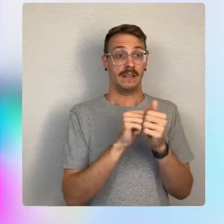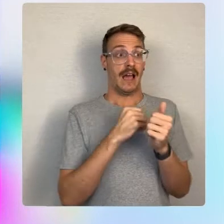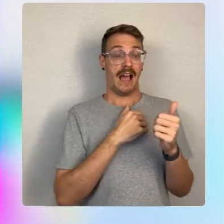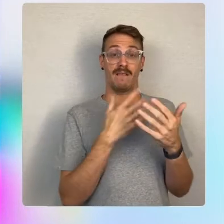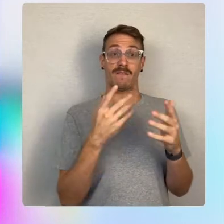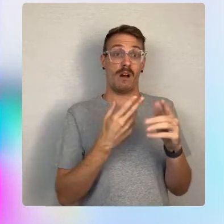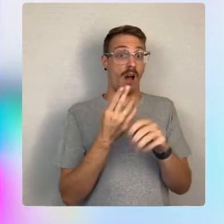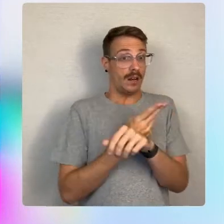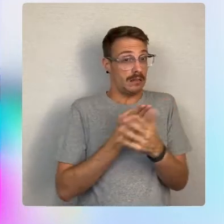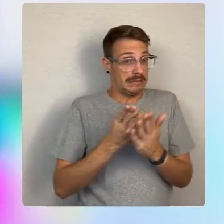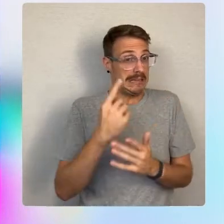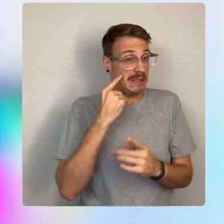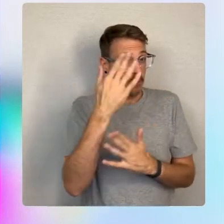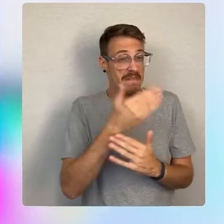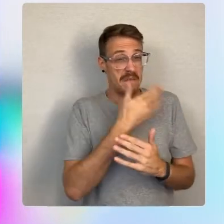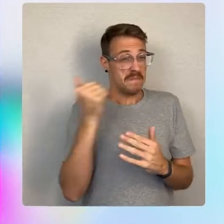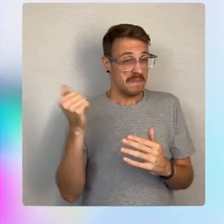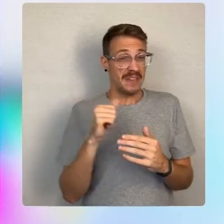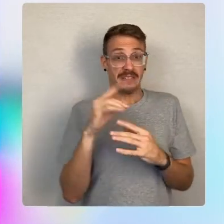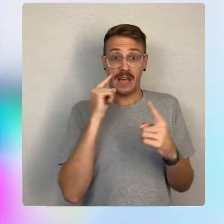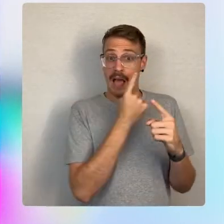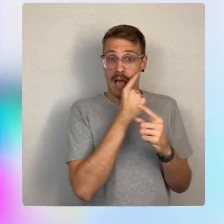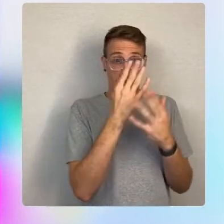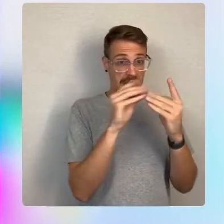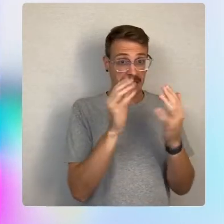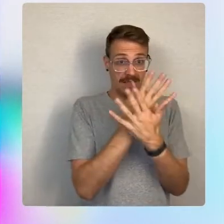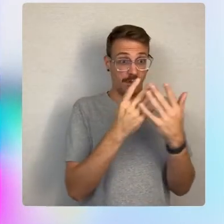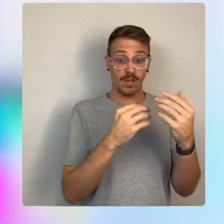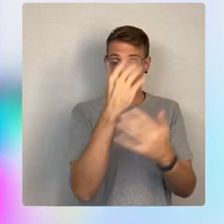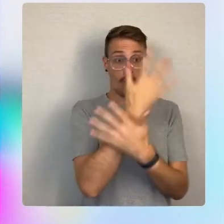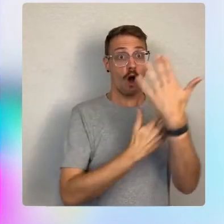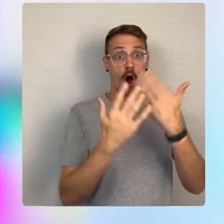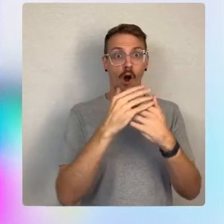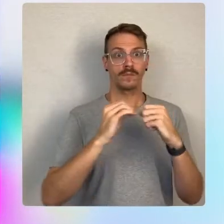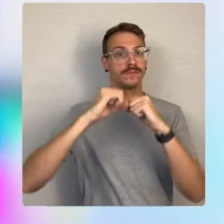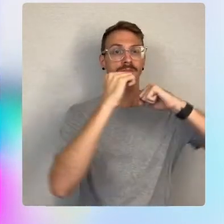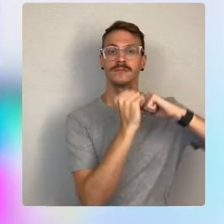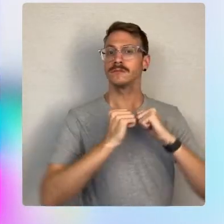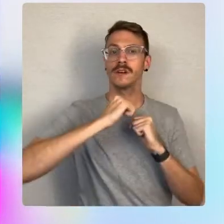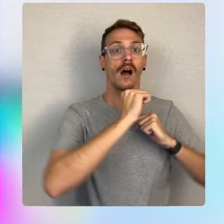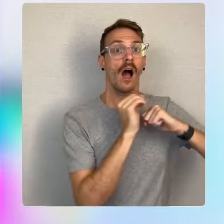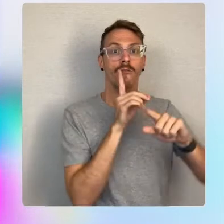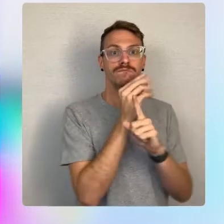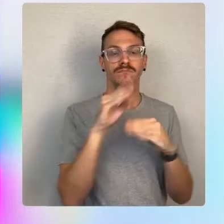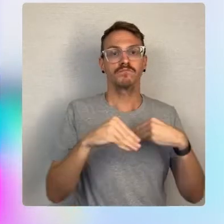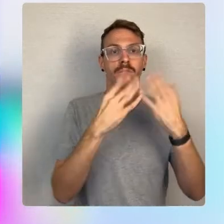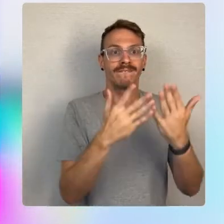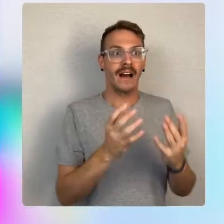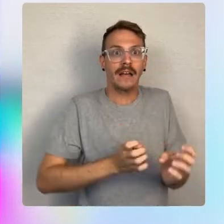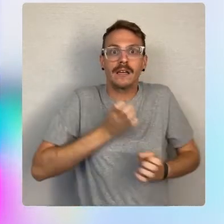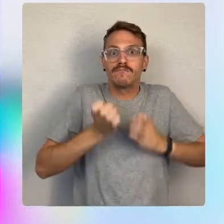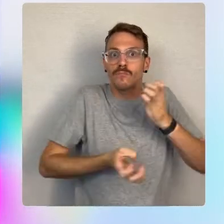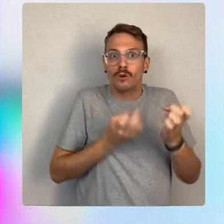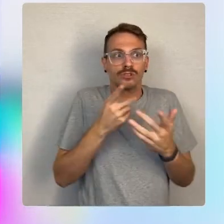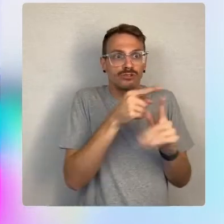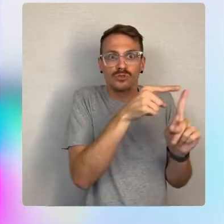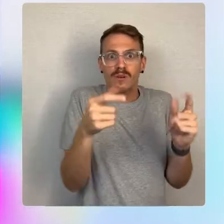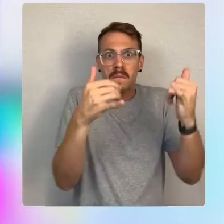I've ever used, those arms actually add so much emotion to other players that was lacking in previous iterations